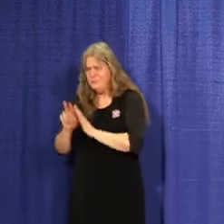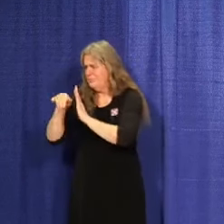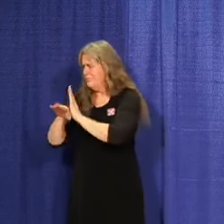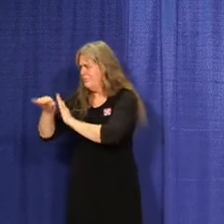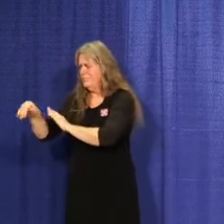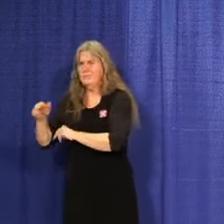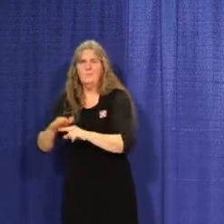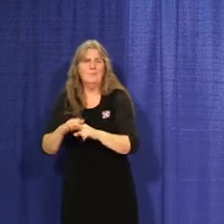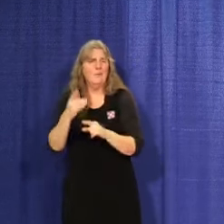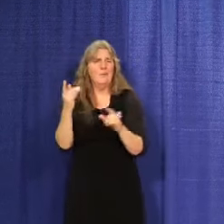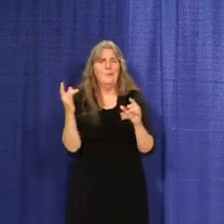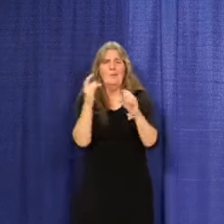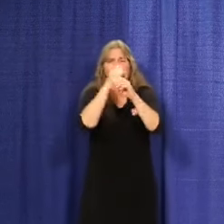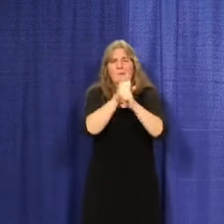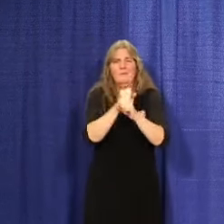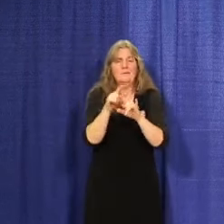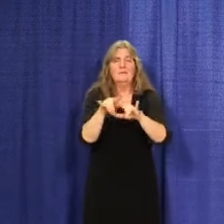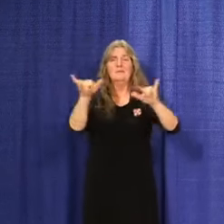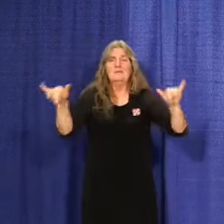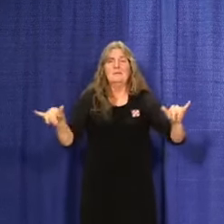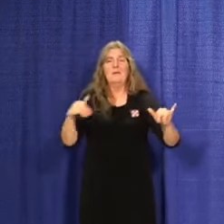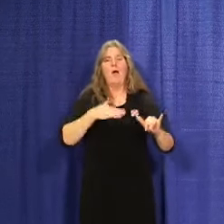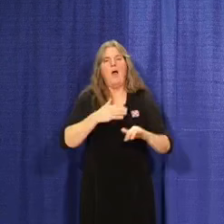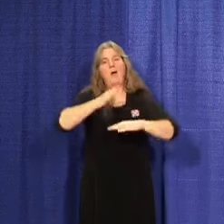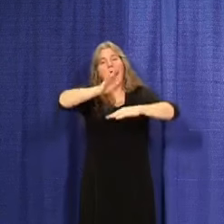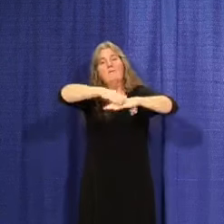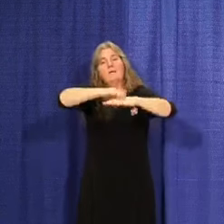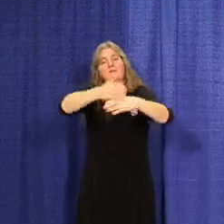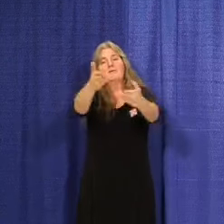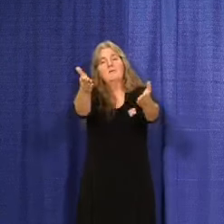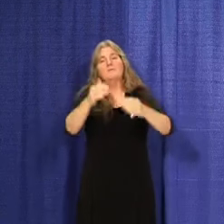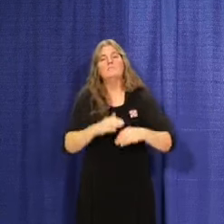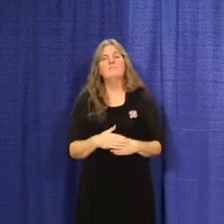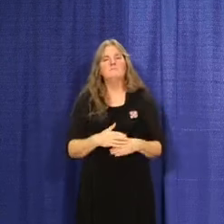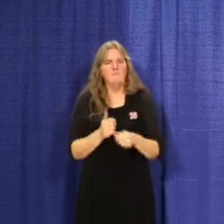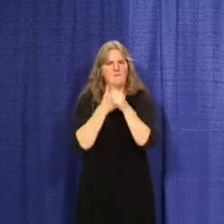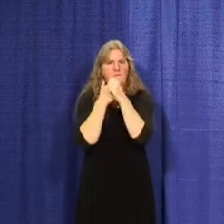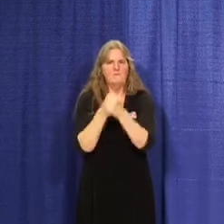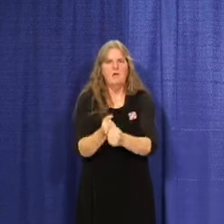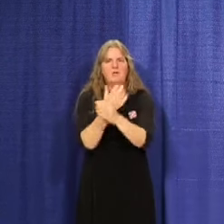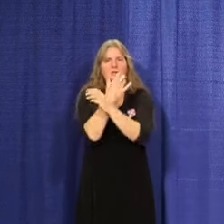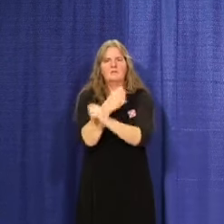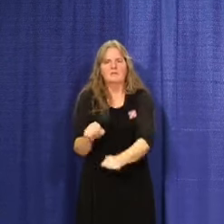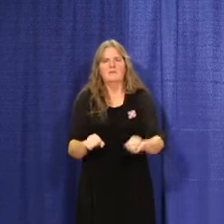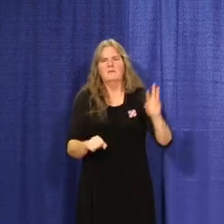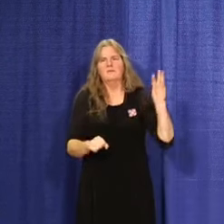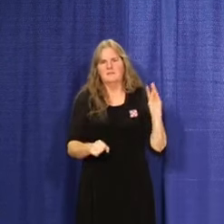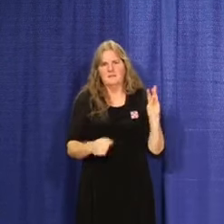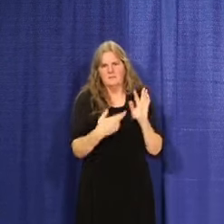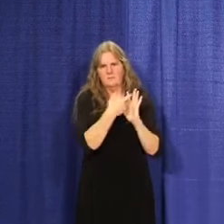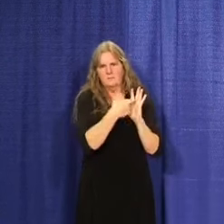Six advice. You may wonder then, after this story, whether the gene expert